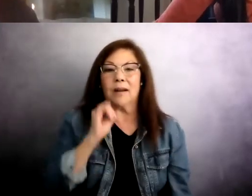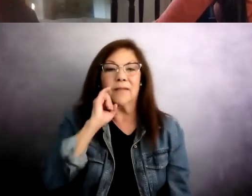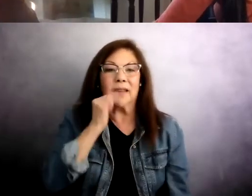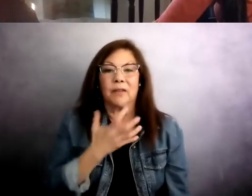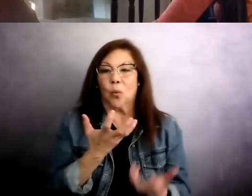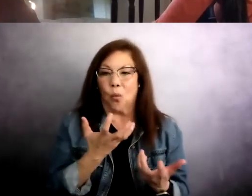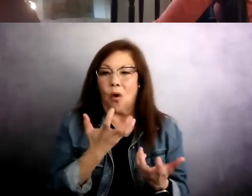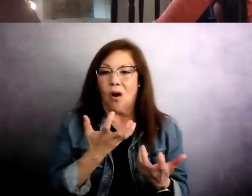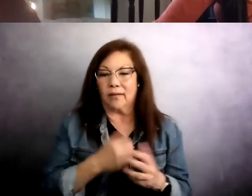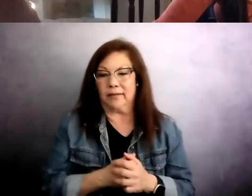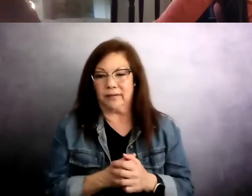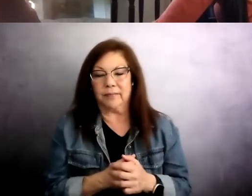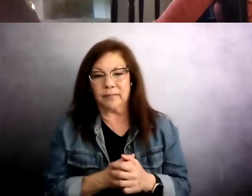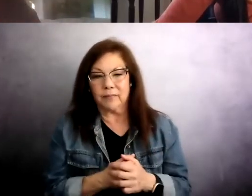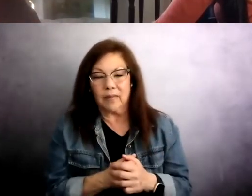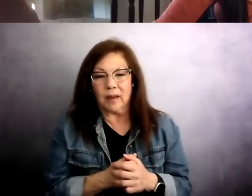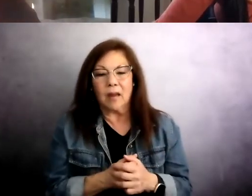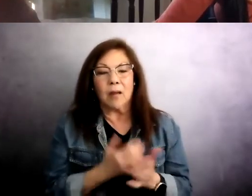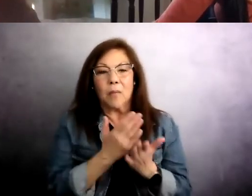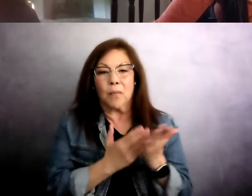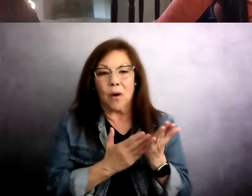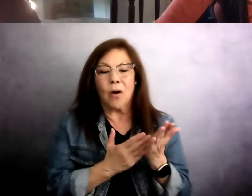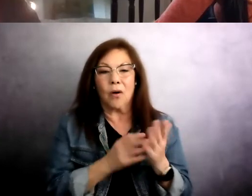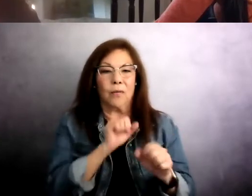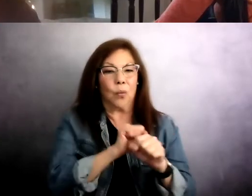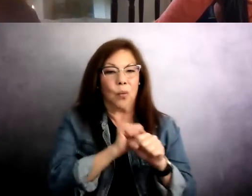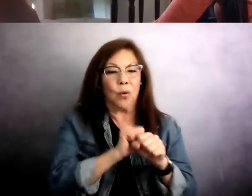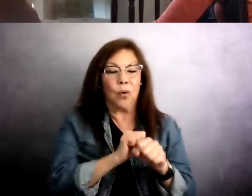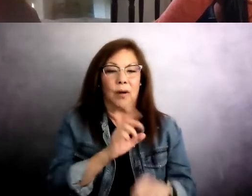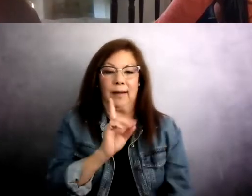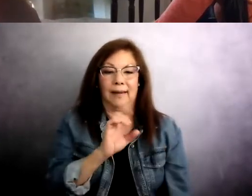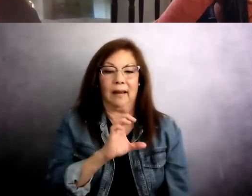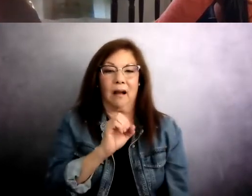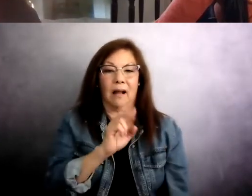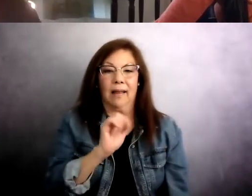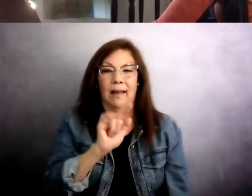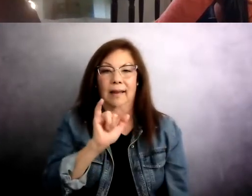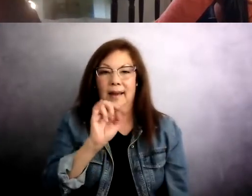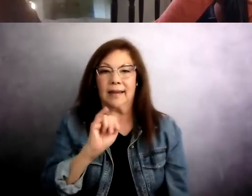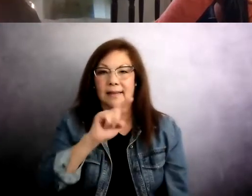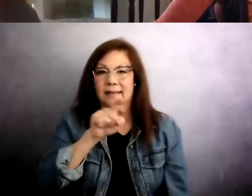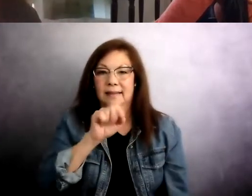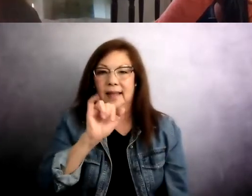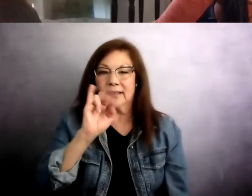thing, and I think part of the work of colonization is doing about what we are wanting.